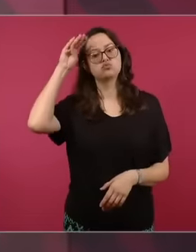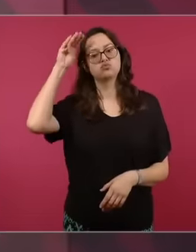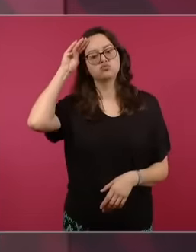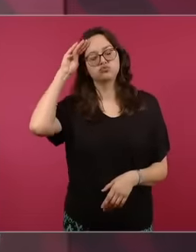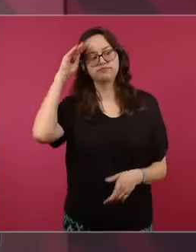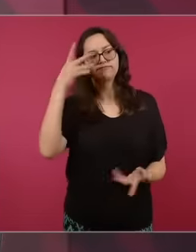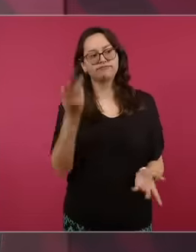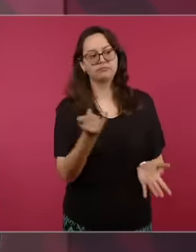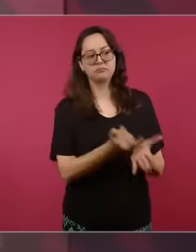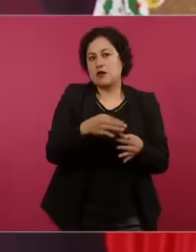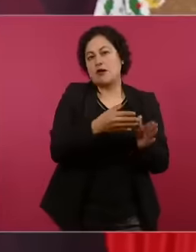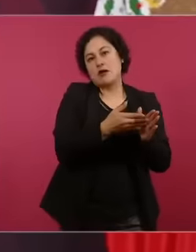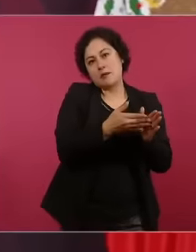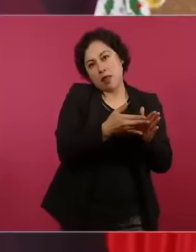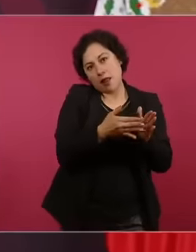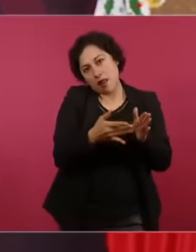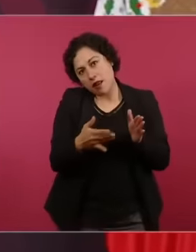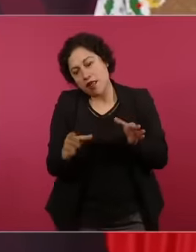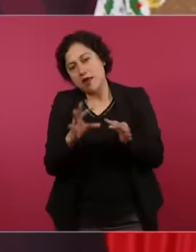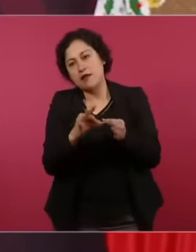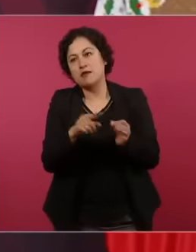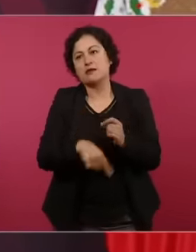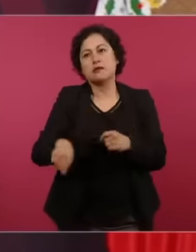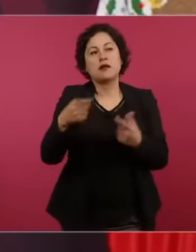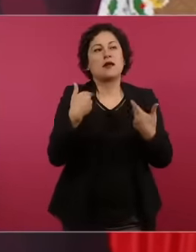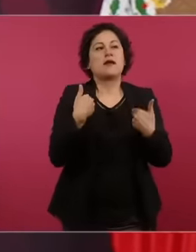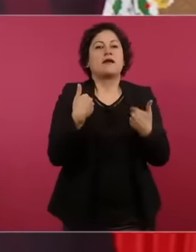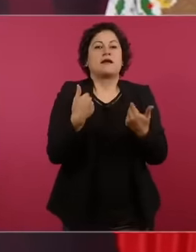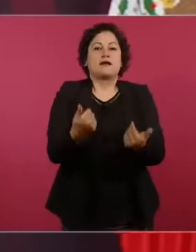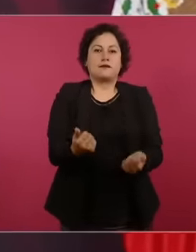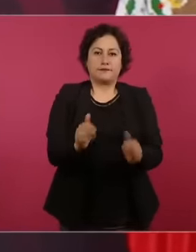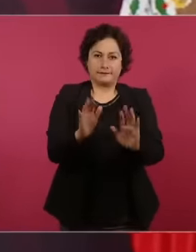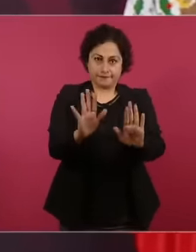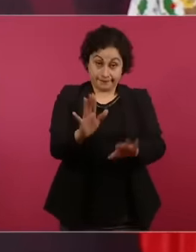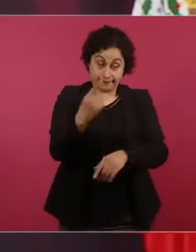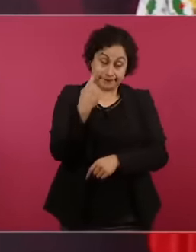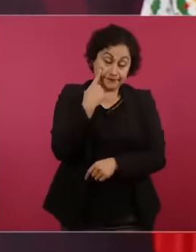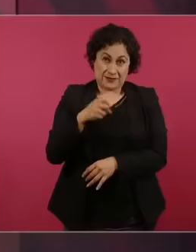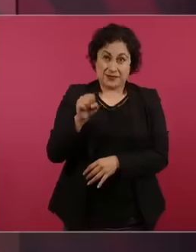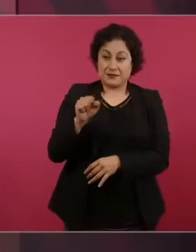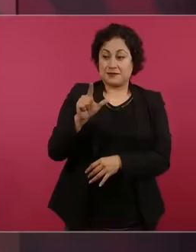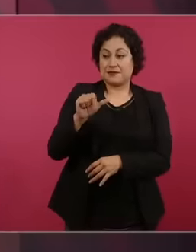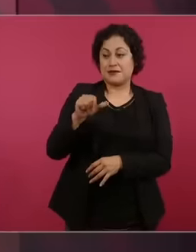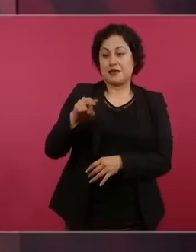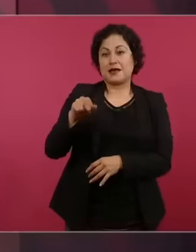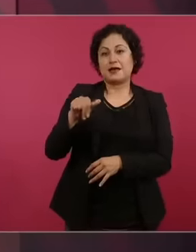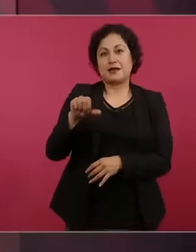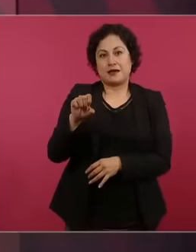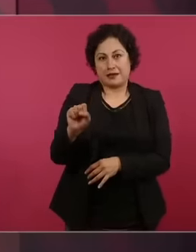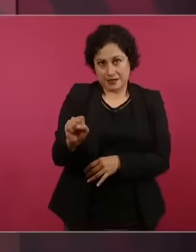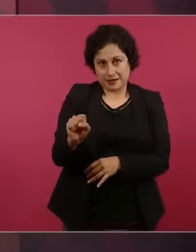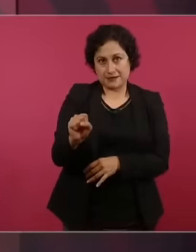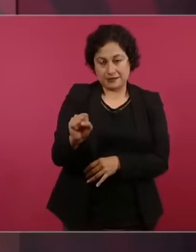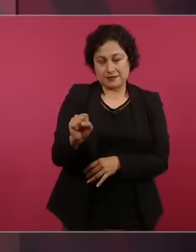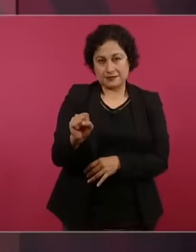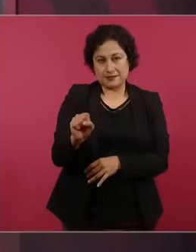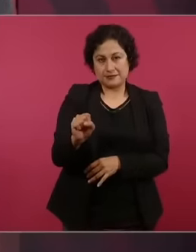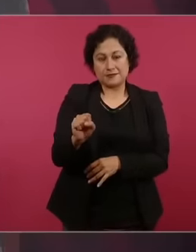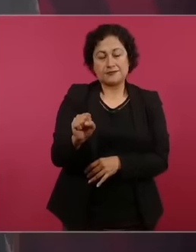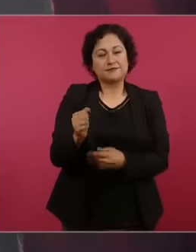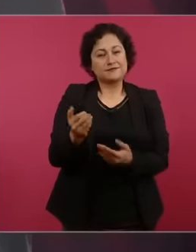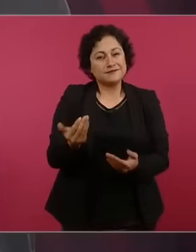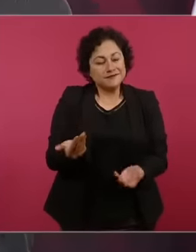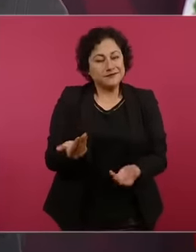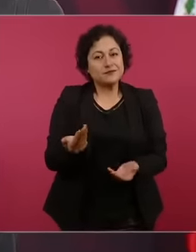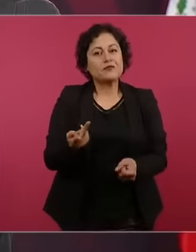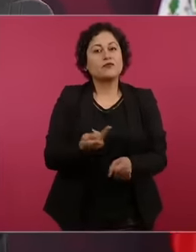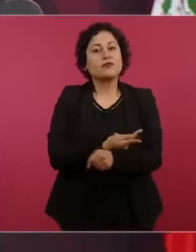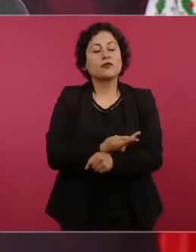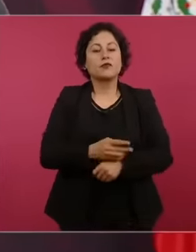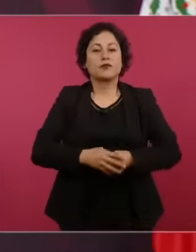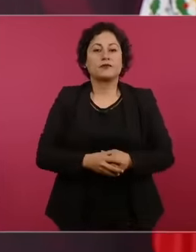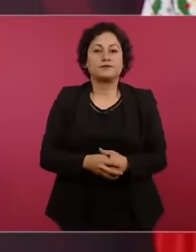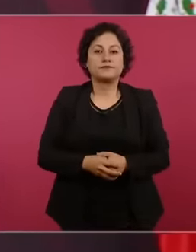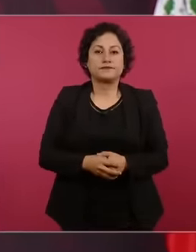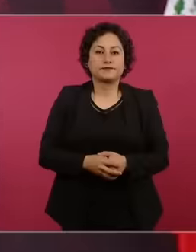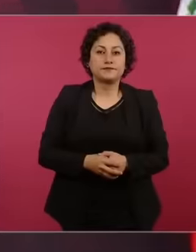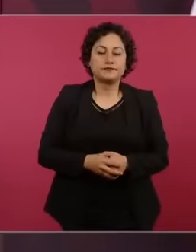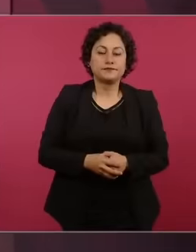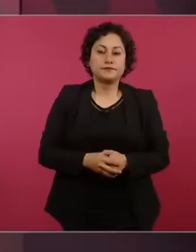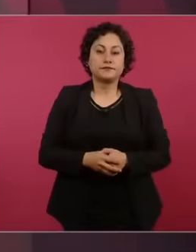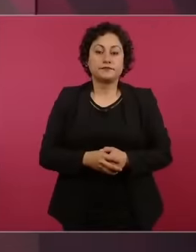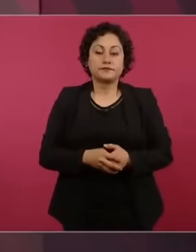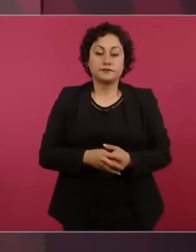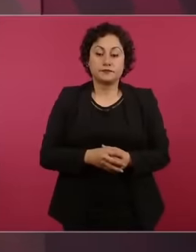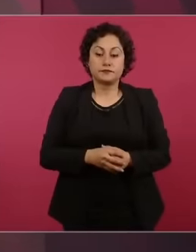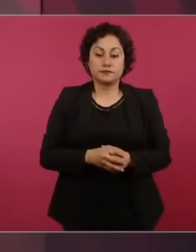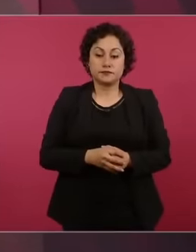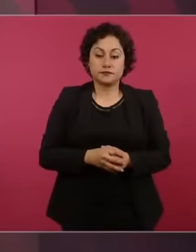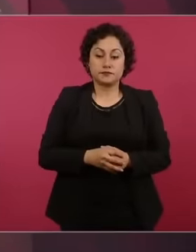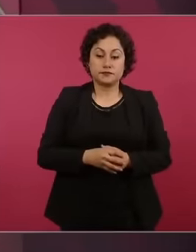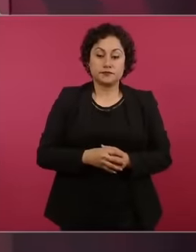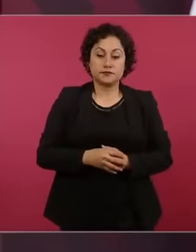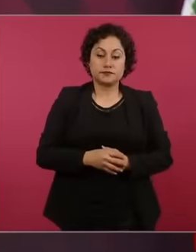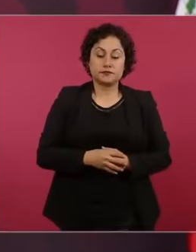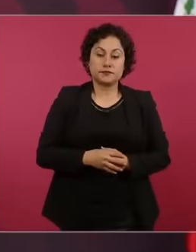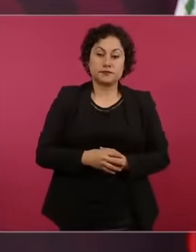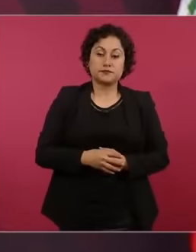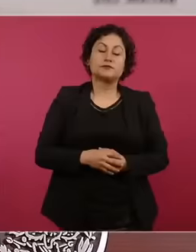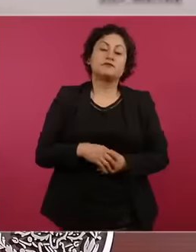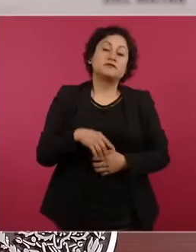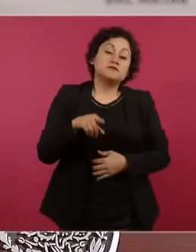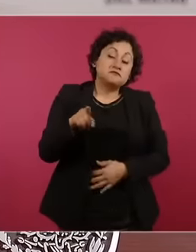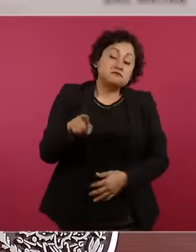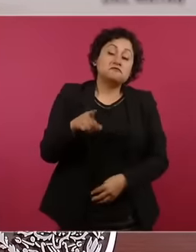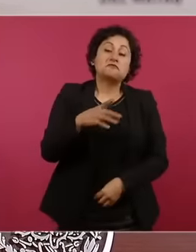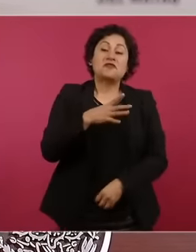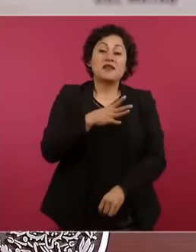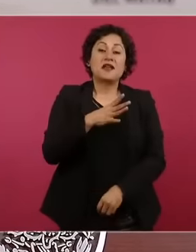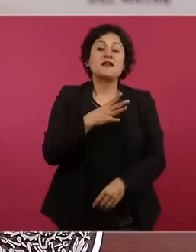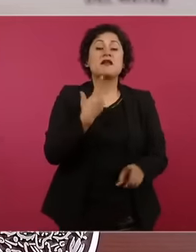Fiscal privileges, so in the case of Ricardo Salinas, he has come with lawsuits against